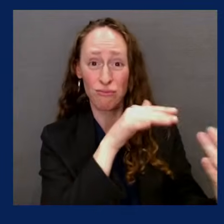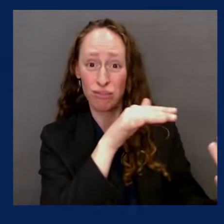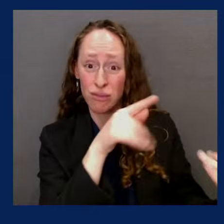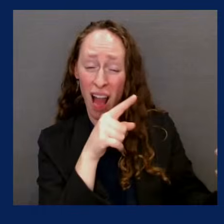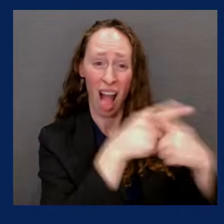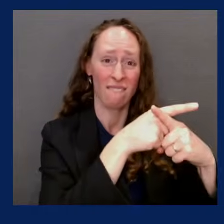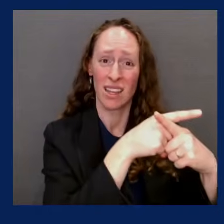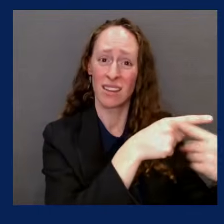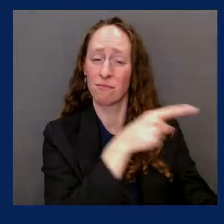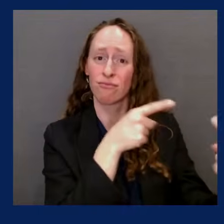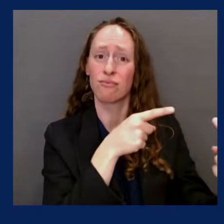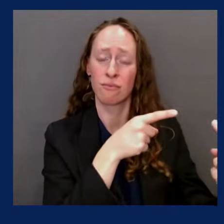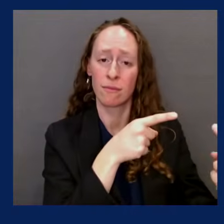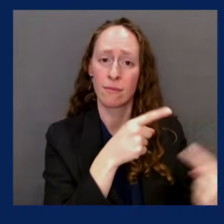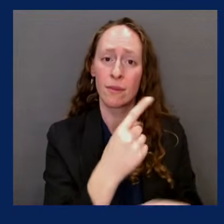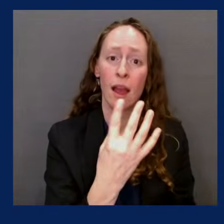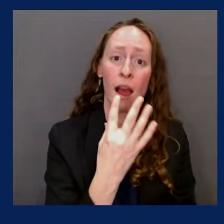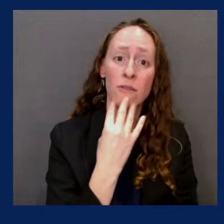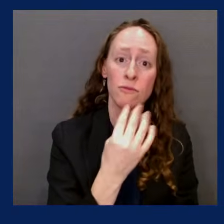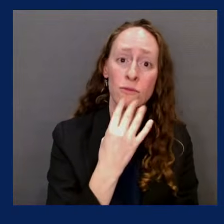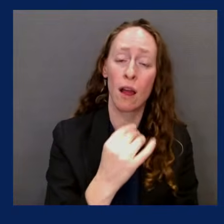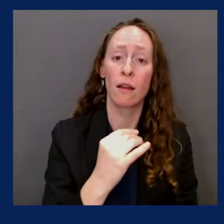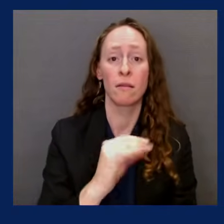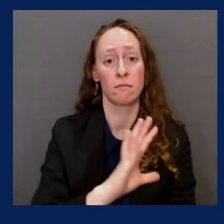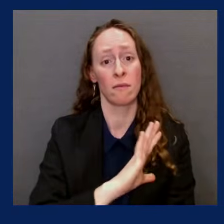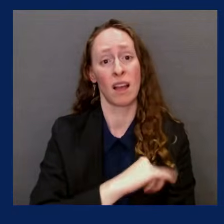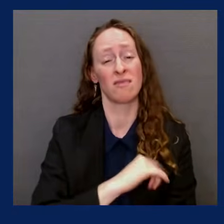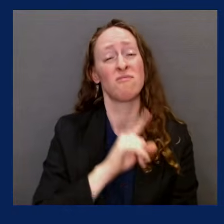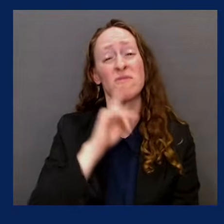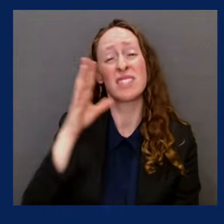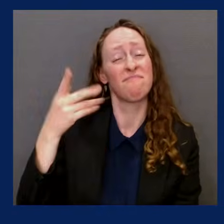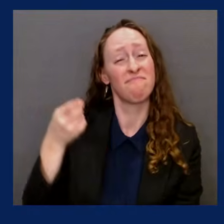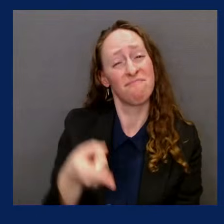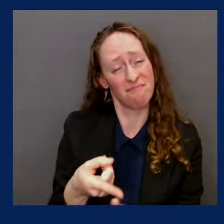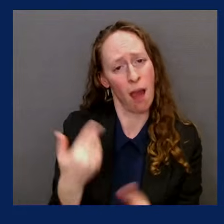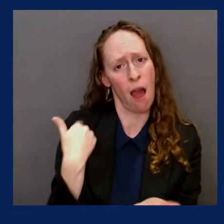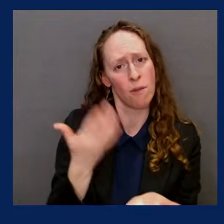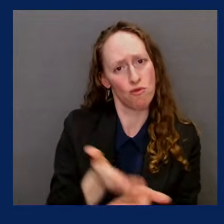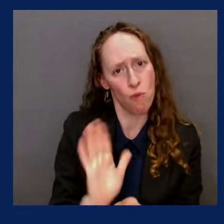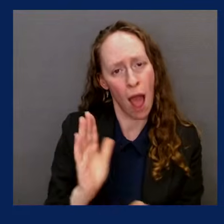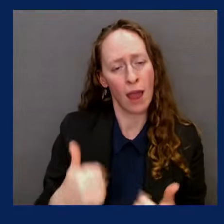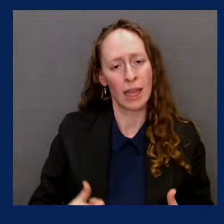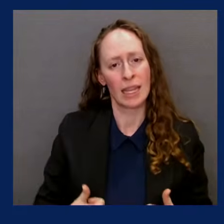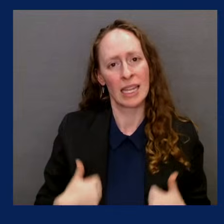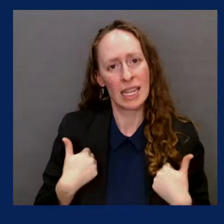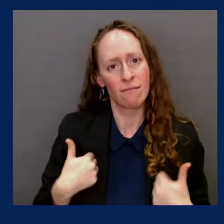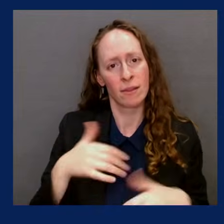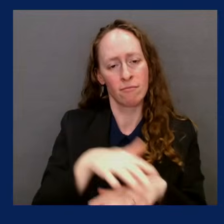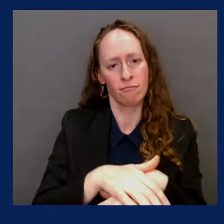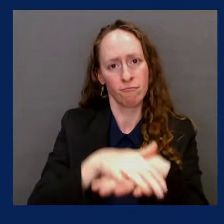as it stood on October the 6th. That means ensuring Hamas can no longer terrorize Israel